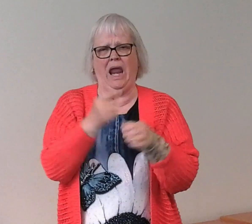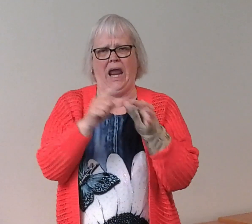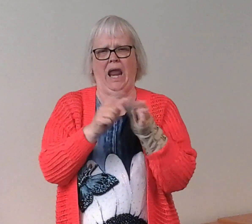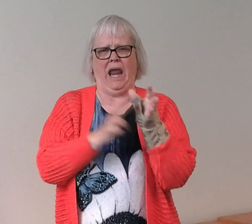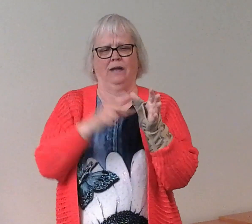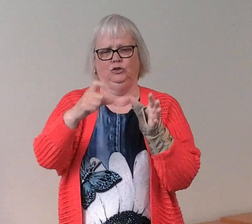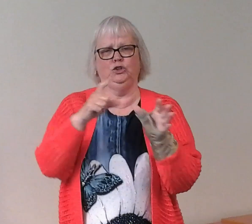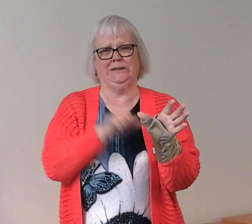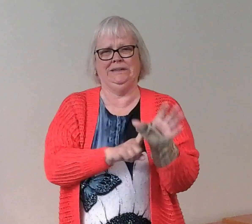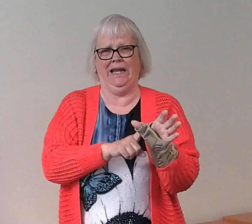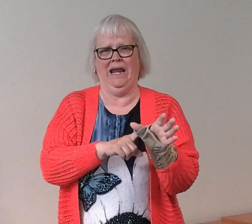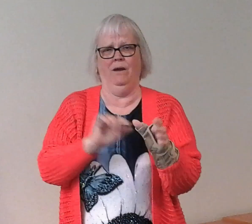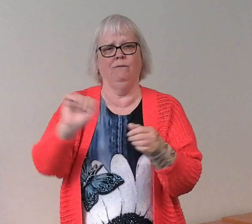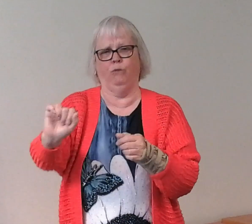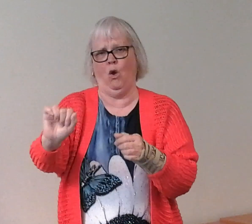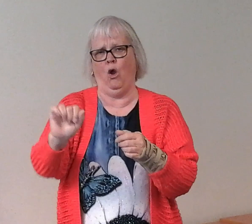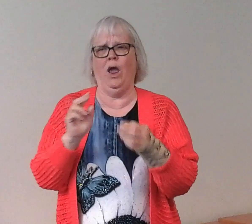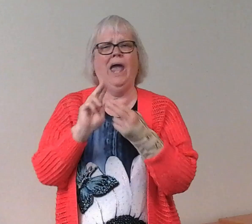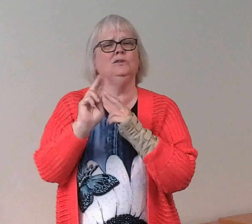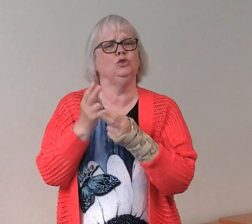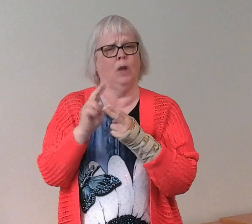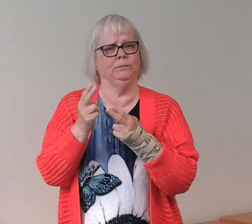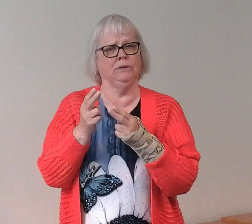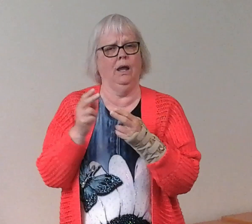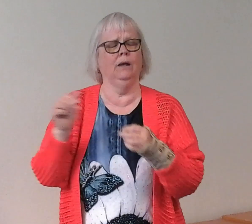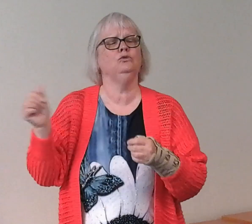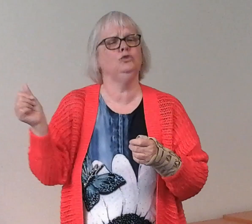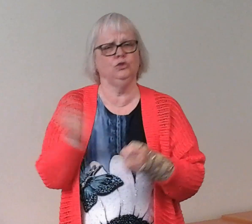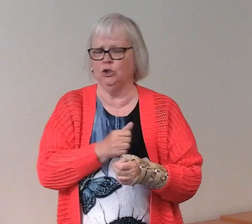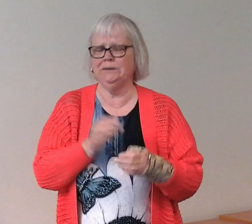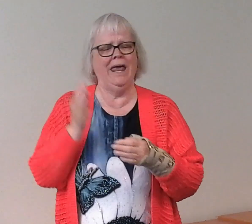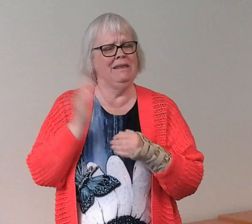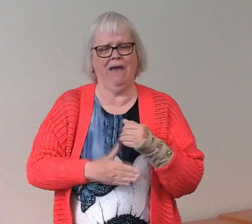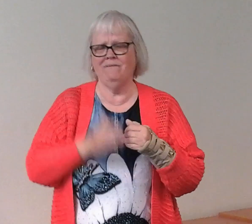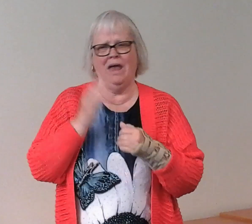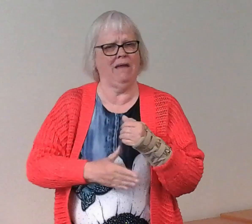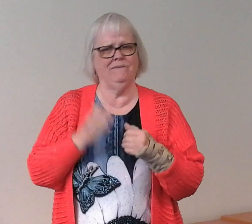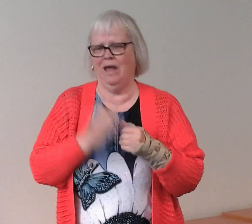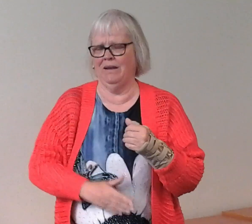if you go through an agency to make sure that the interpreter isn't double-booked.